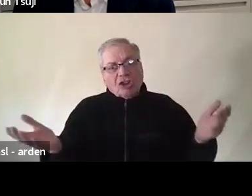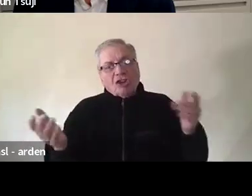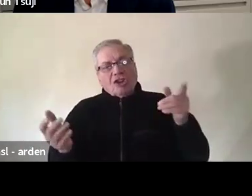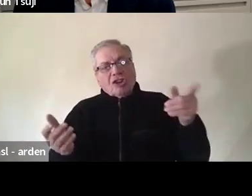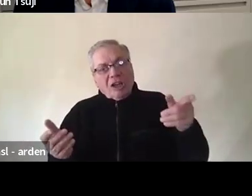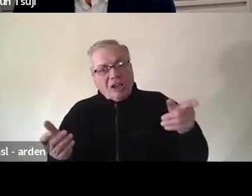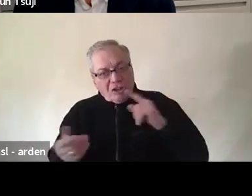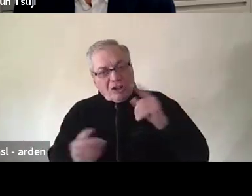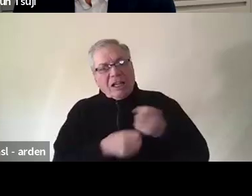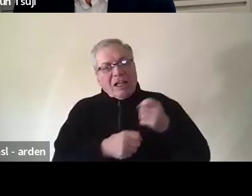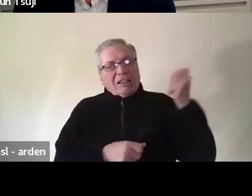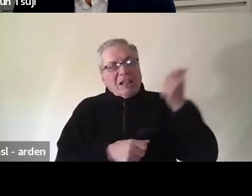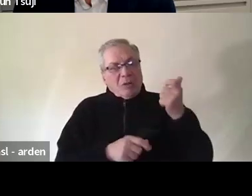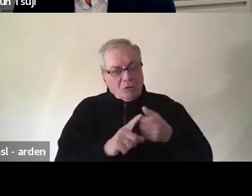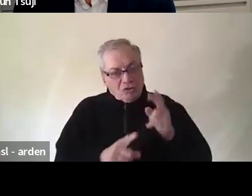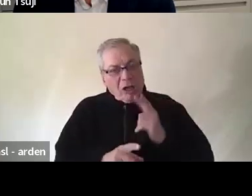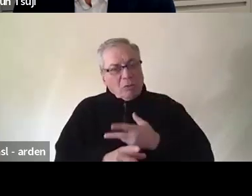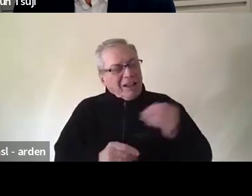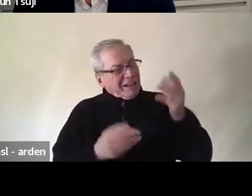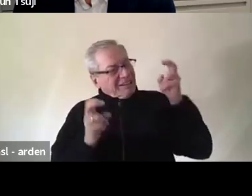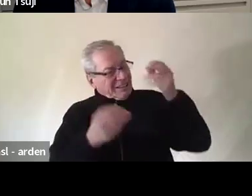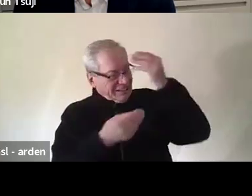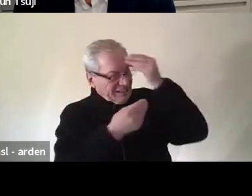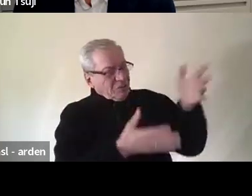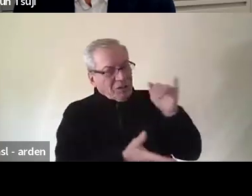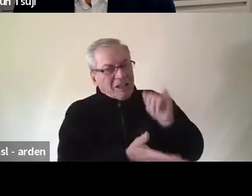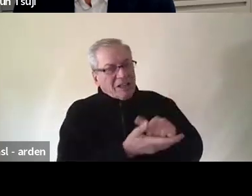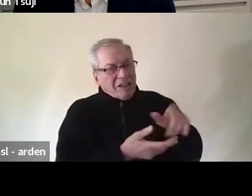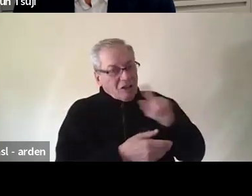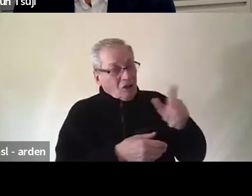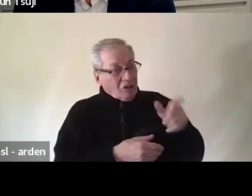you are receiving a scholarship. So I am telling them there is a scholarship available